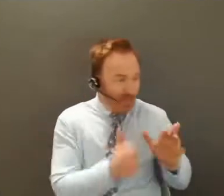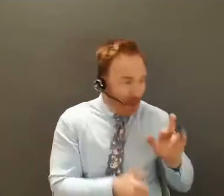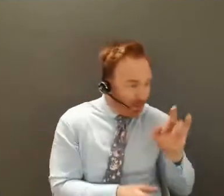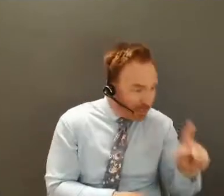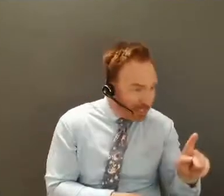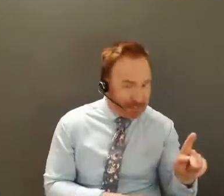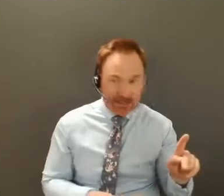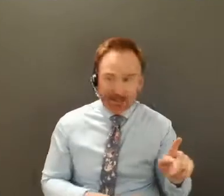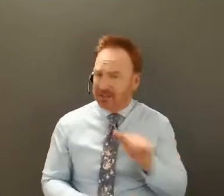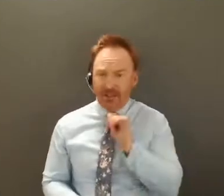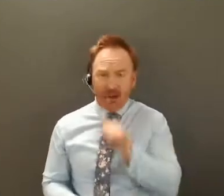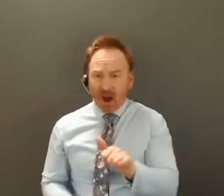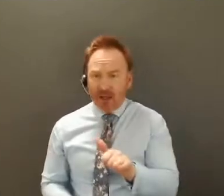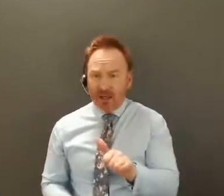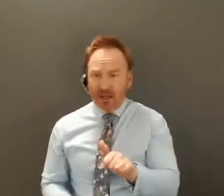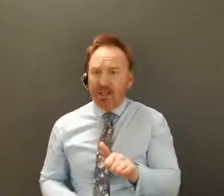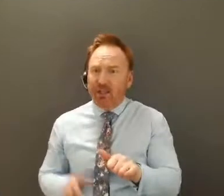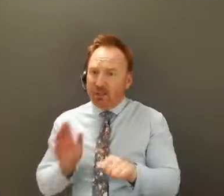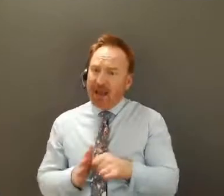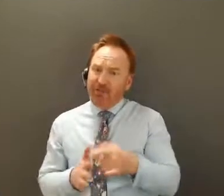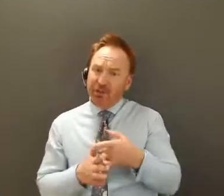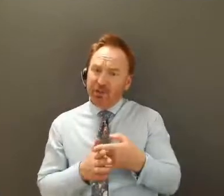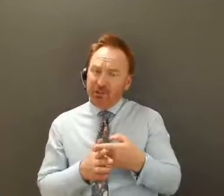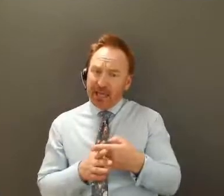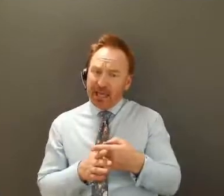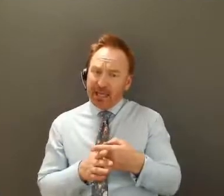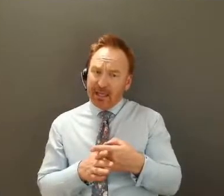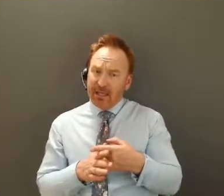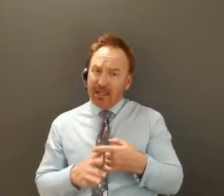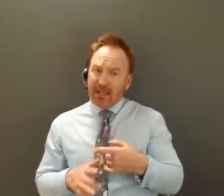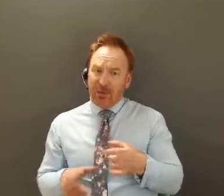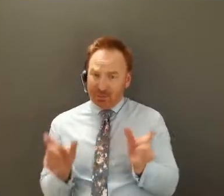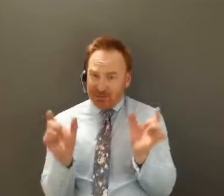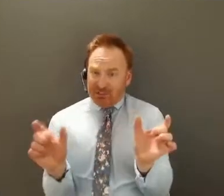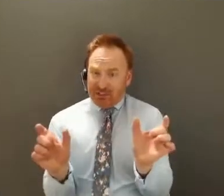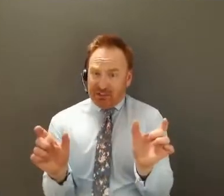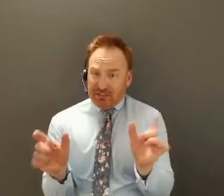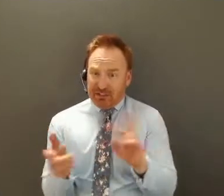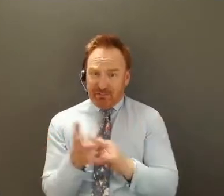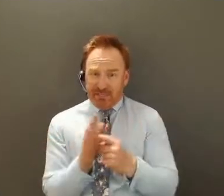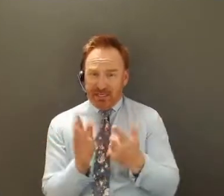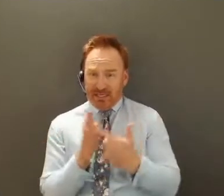don't but I'd much rather follow the recommendations from the